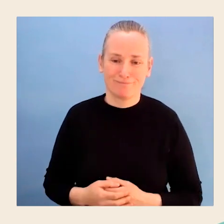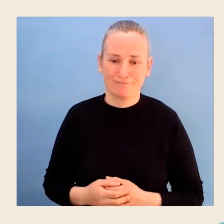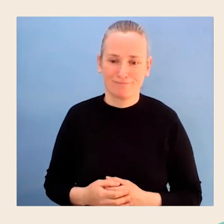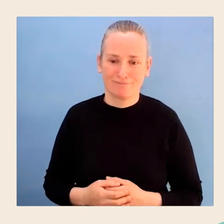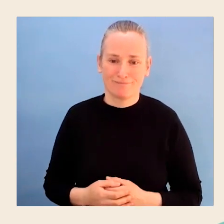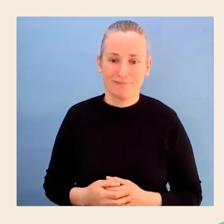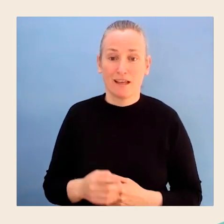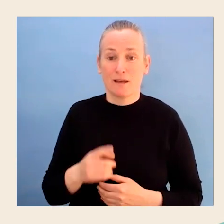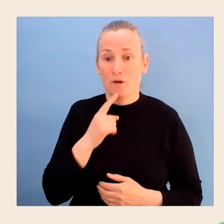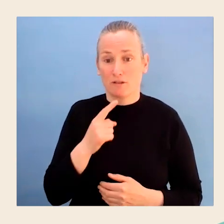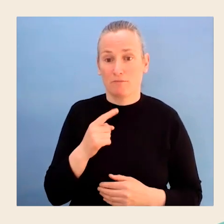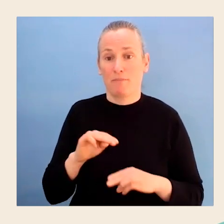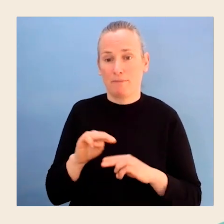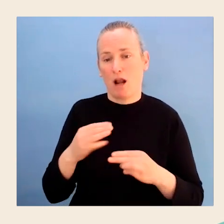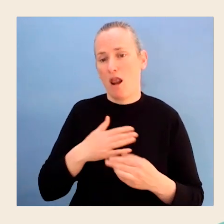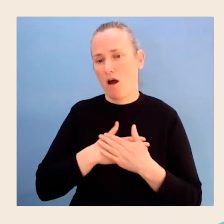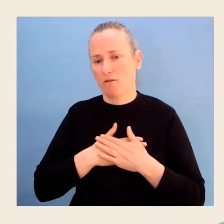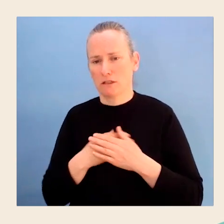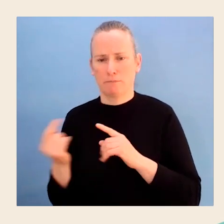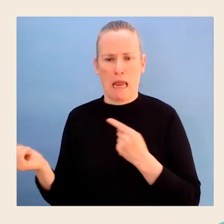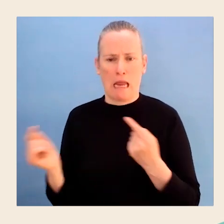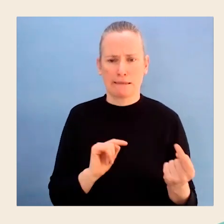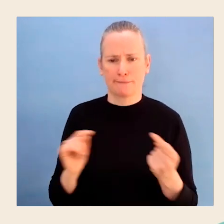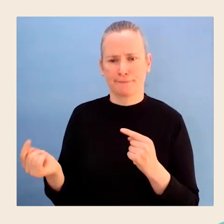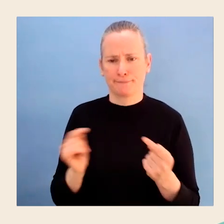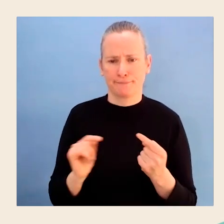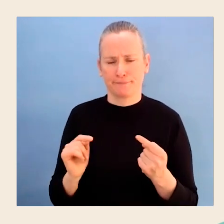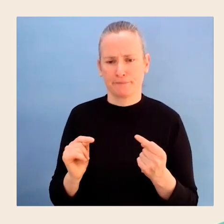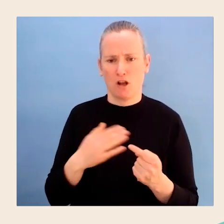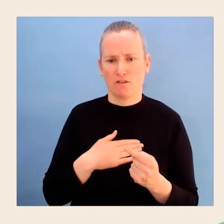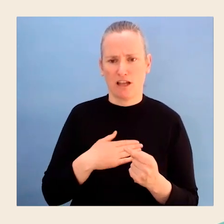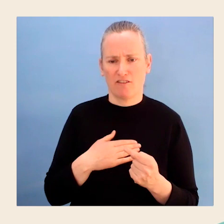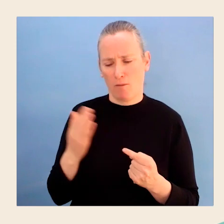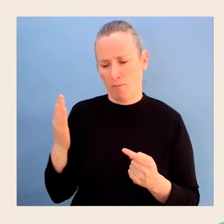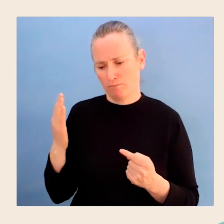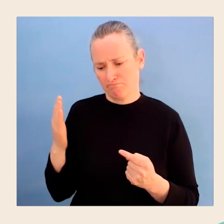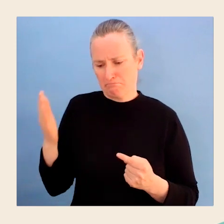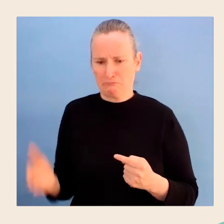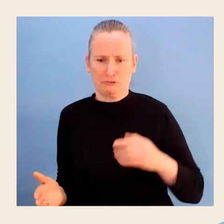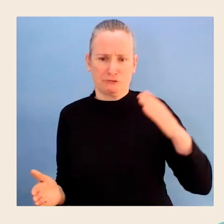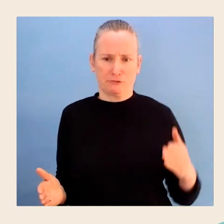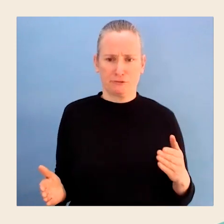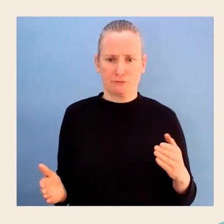people have to have both sides and talk about creative freedom.